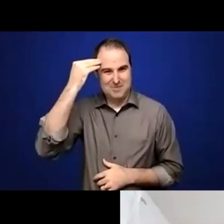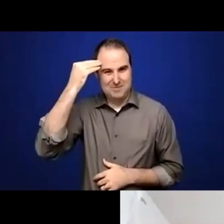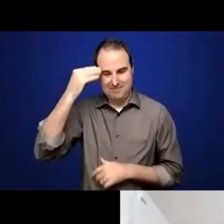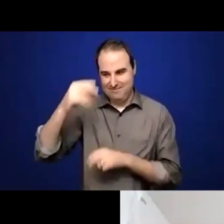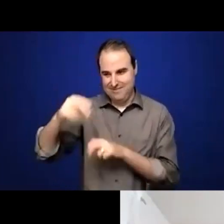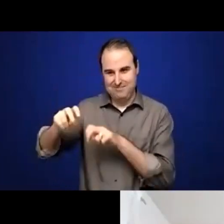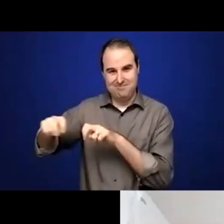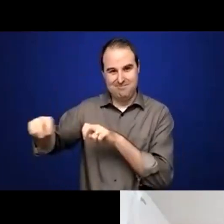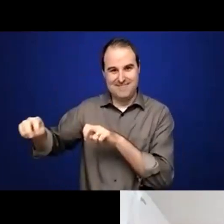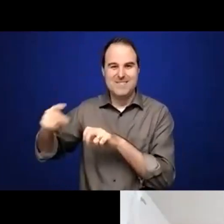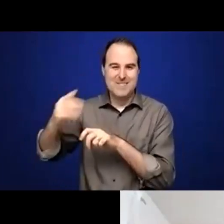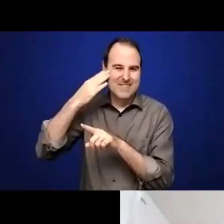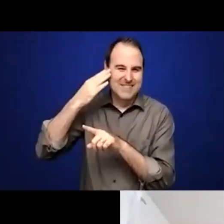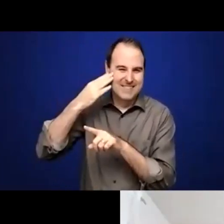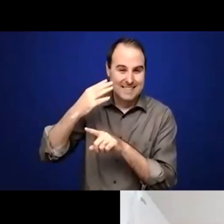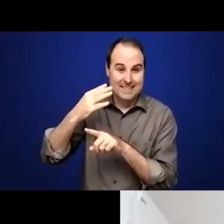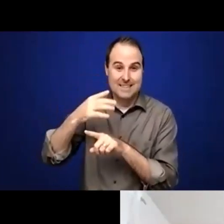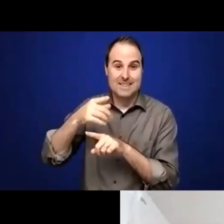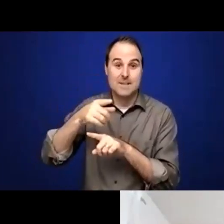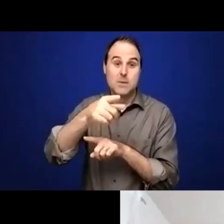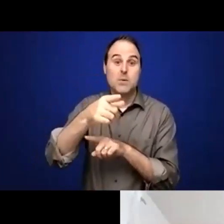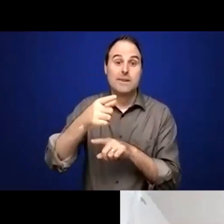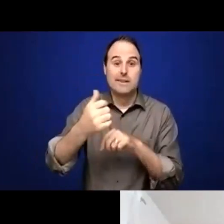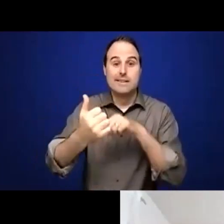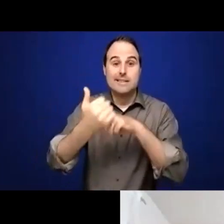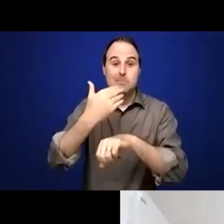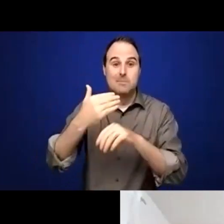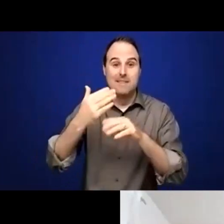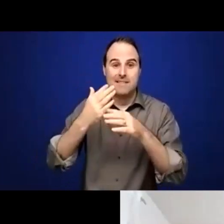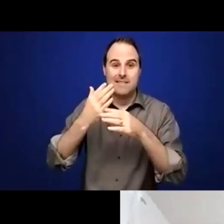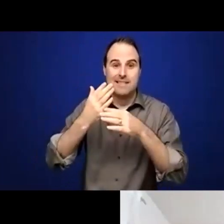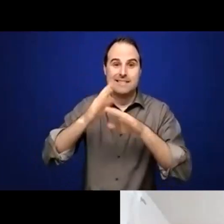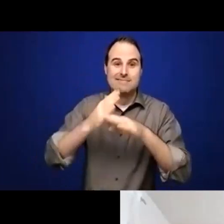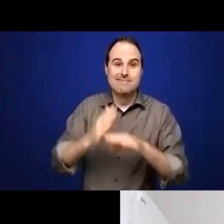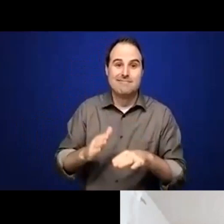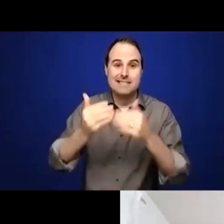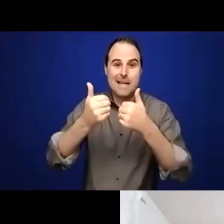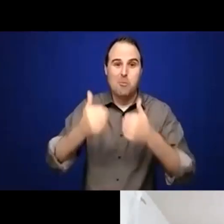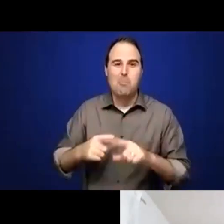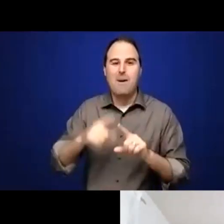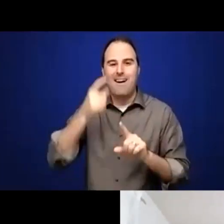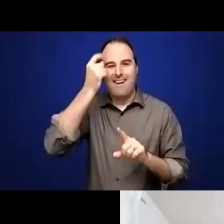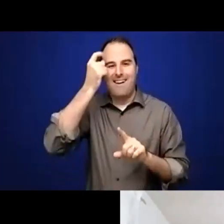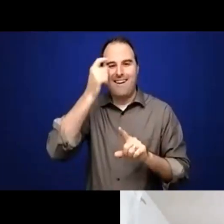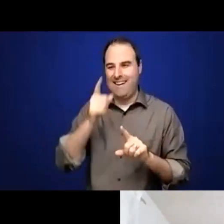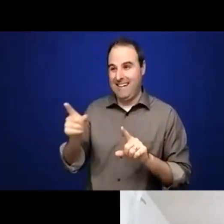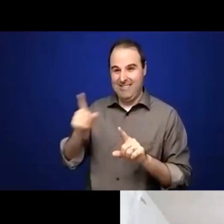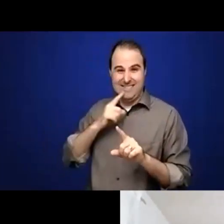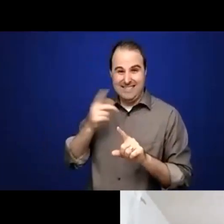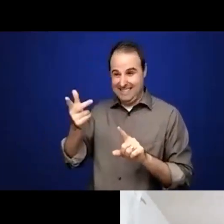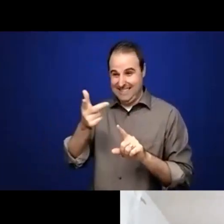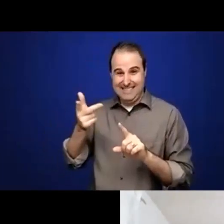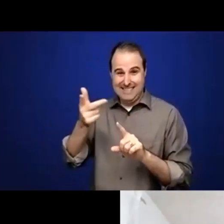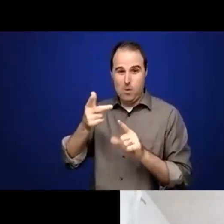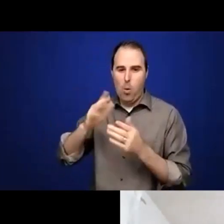you submitted separately, but we thought, well, gee, in different ways, they all have to do with relationship building.